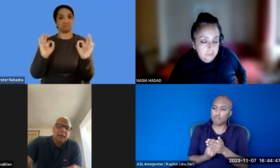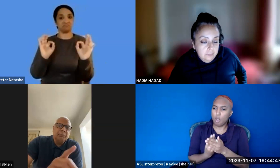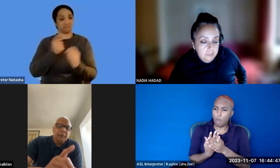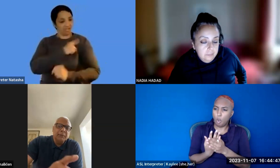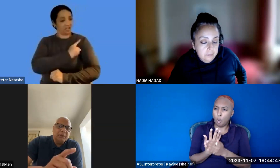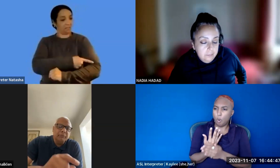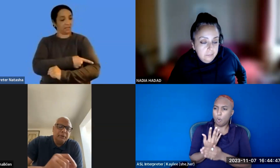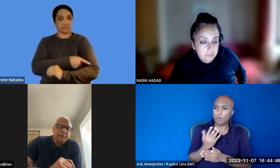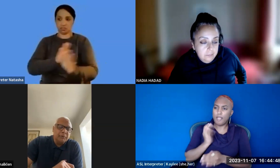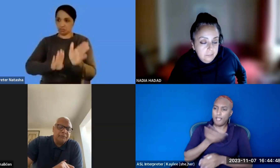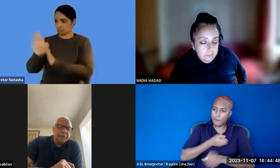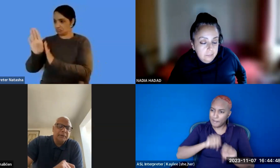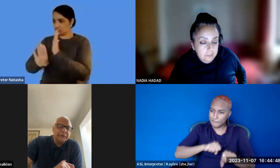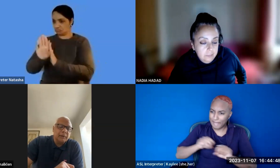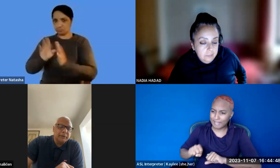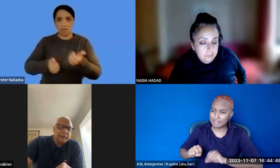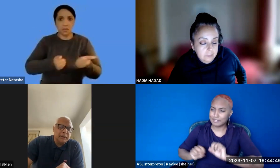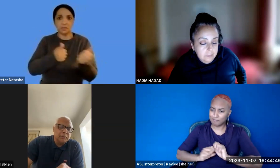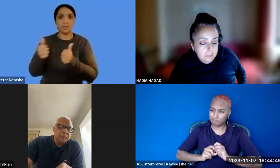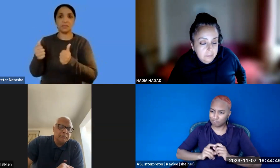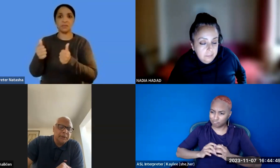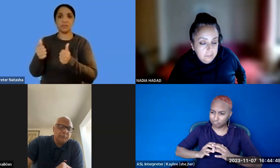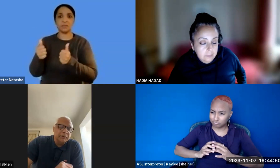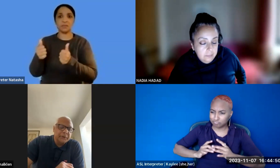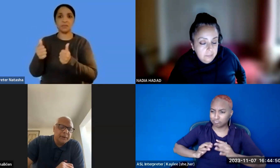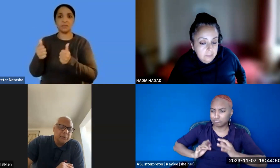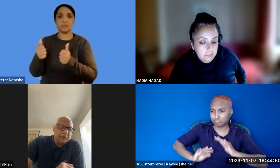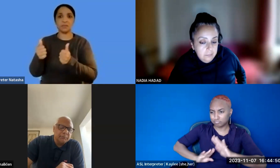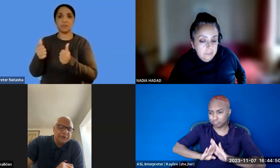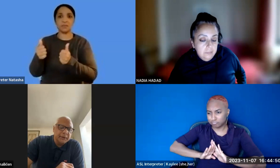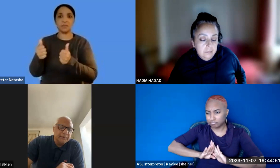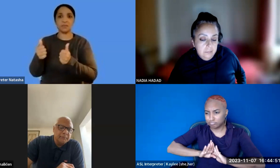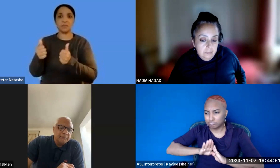Let me give you the figures, so you know what I'm saying.